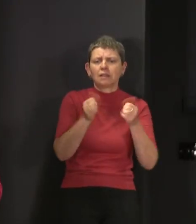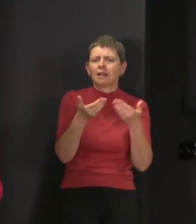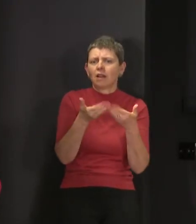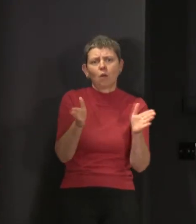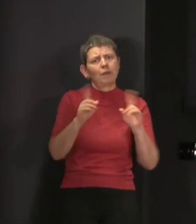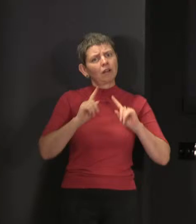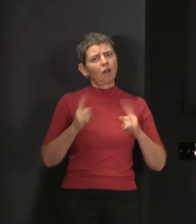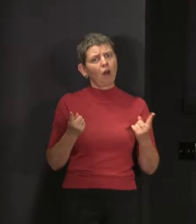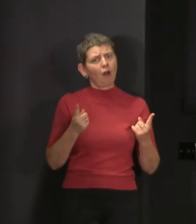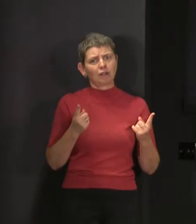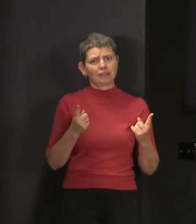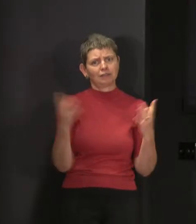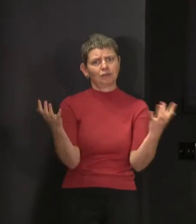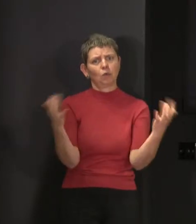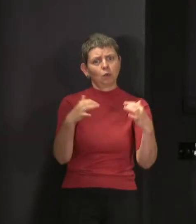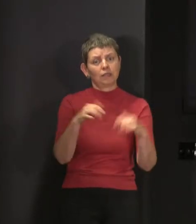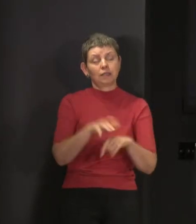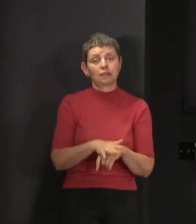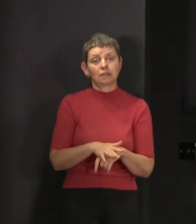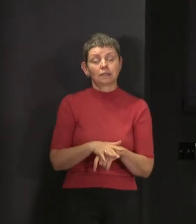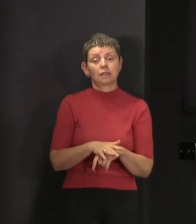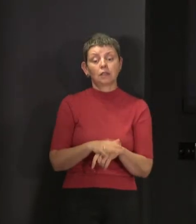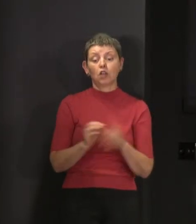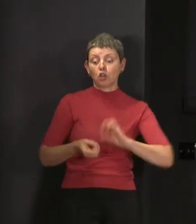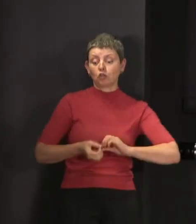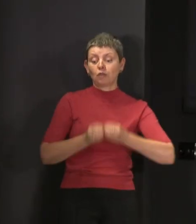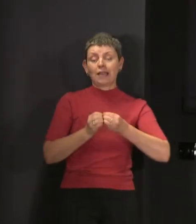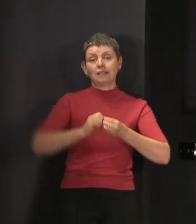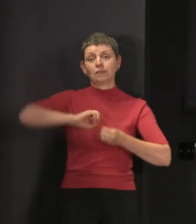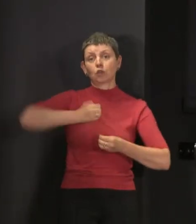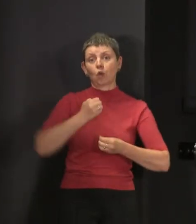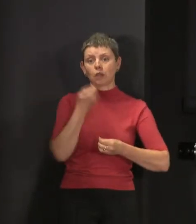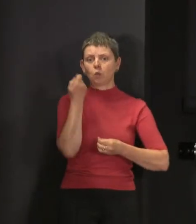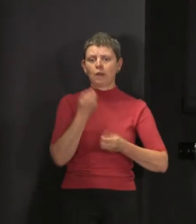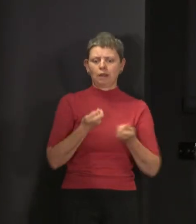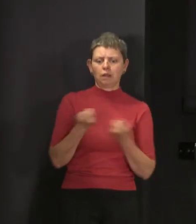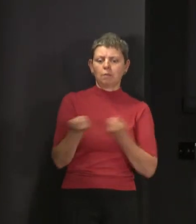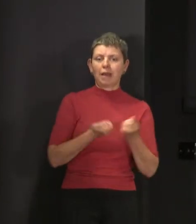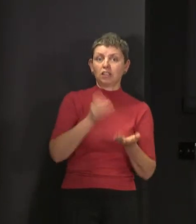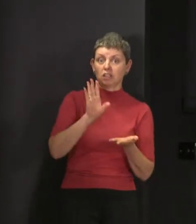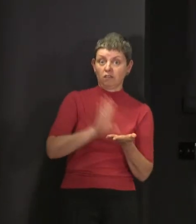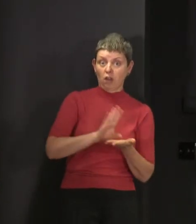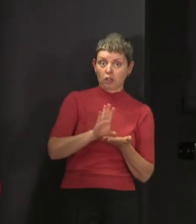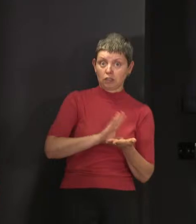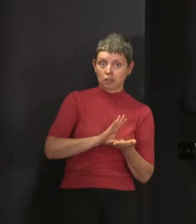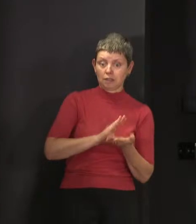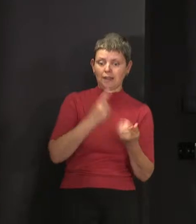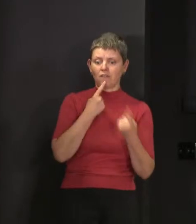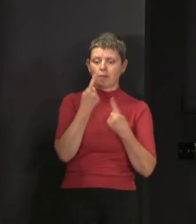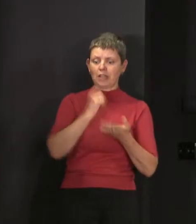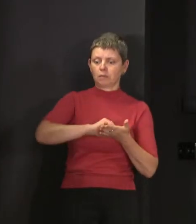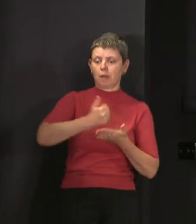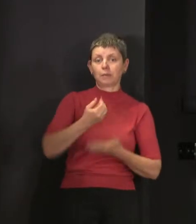The fund will be run by Creative Scotland who will publish full details shortly. This is a sector that has been